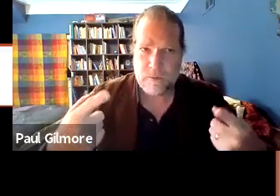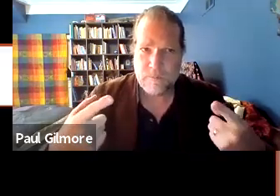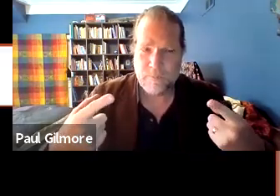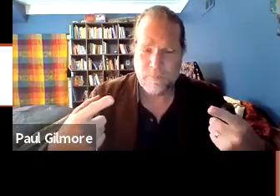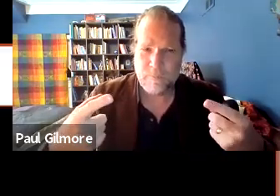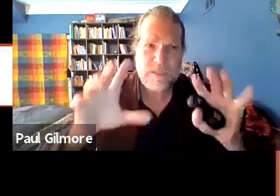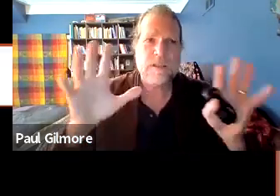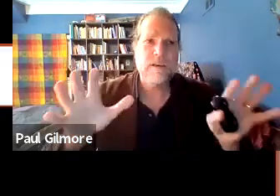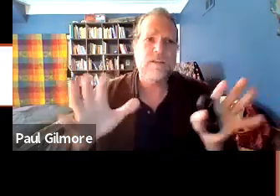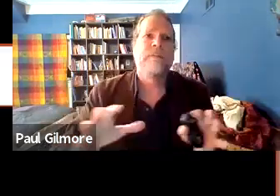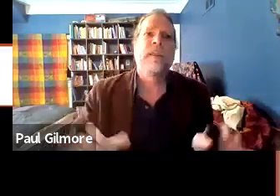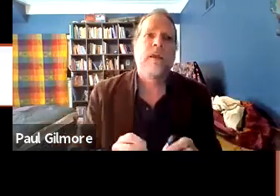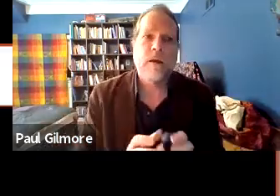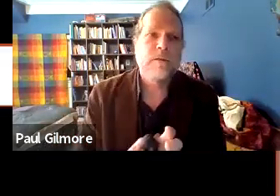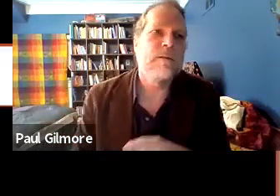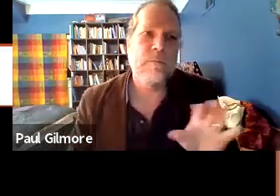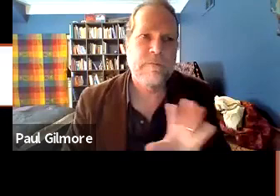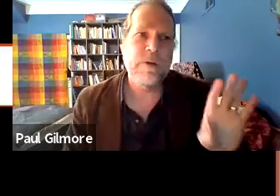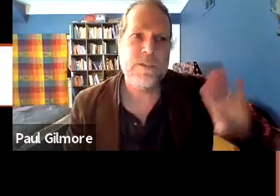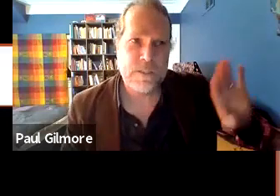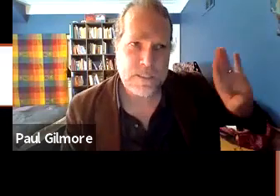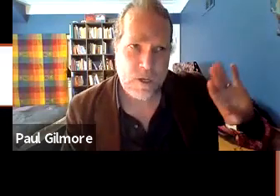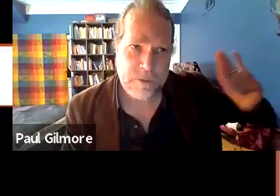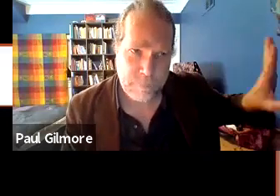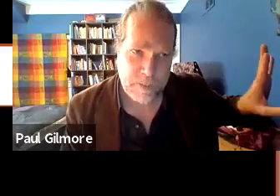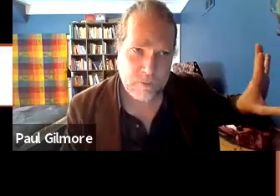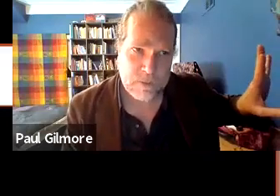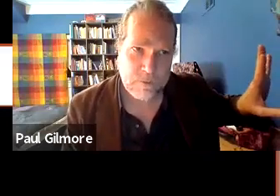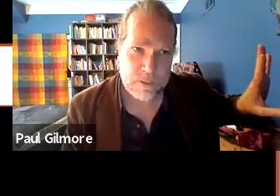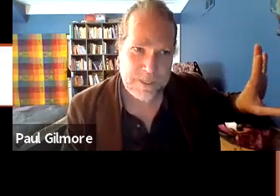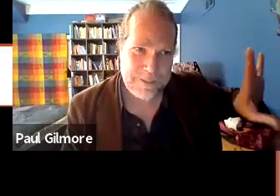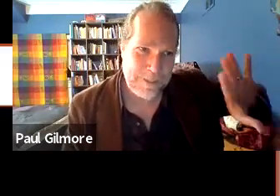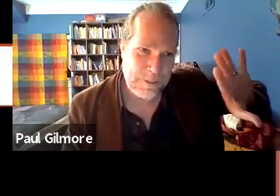with basically this. For instance, let's talk about the pilgrims for a second here. You